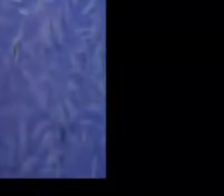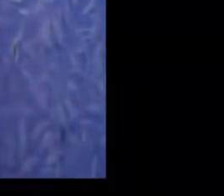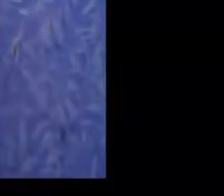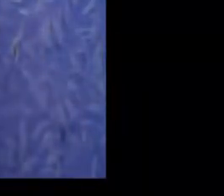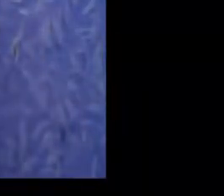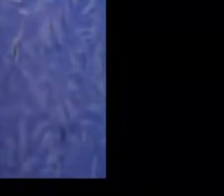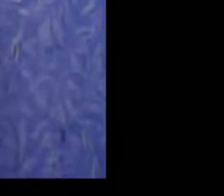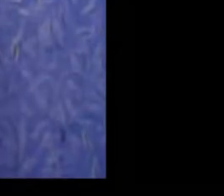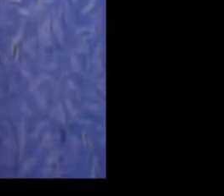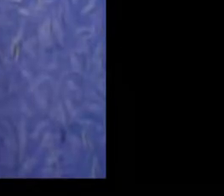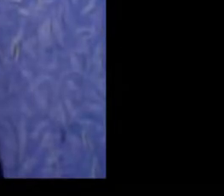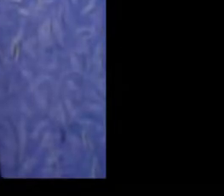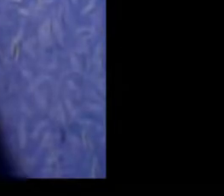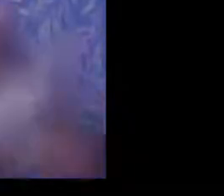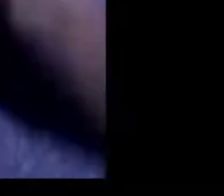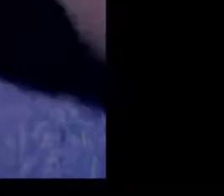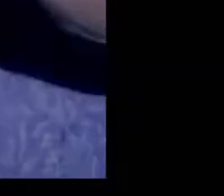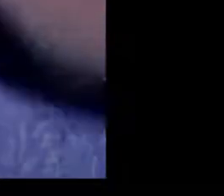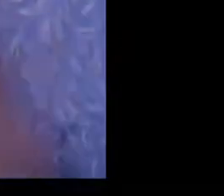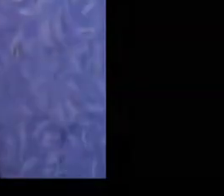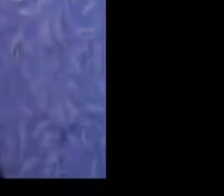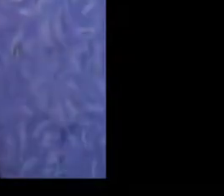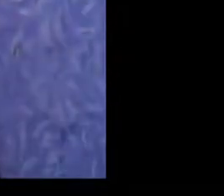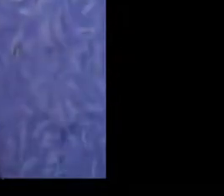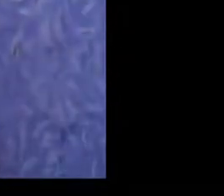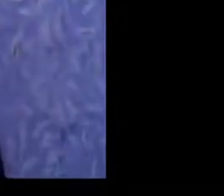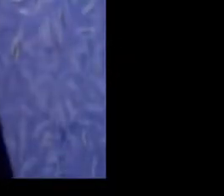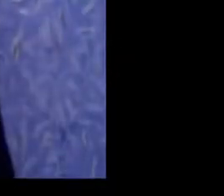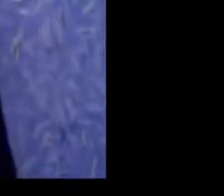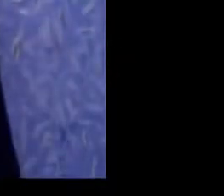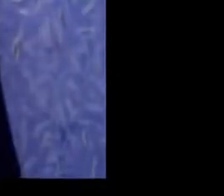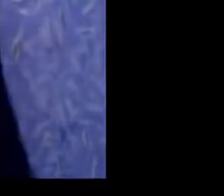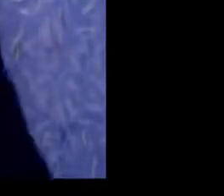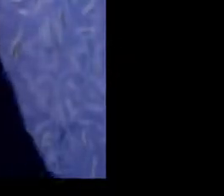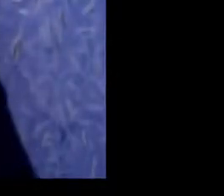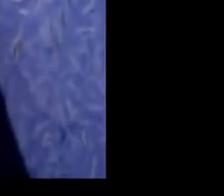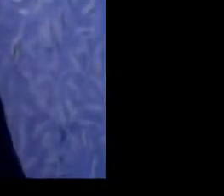We are collaborating with local government bodies in recognition of those in severe need,